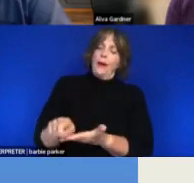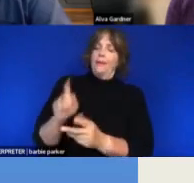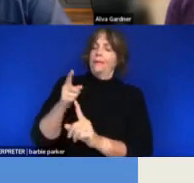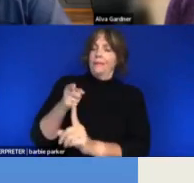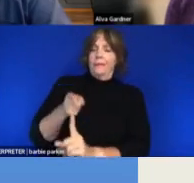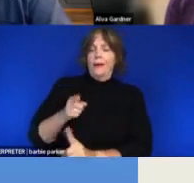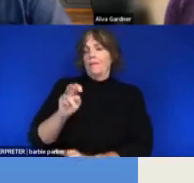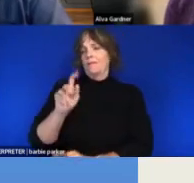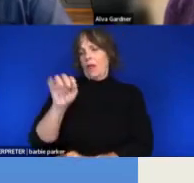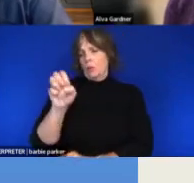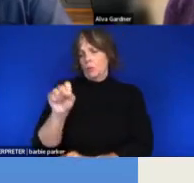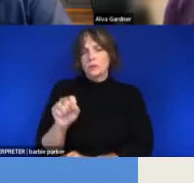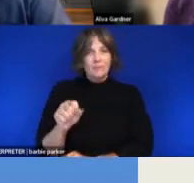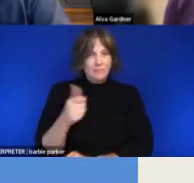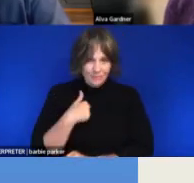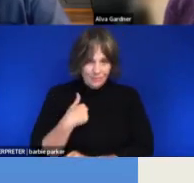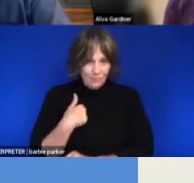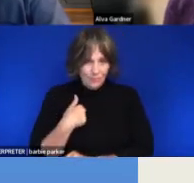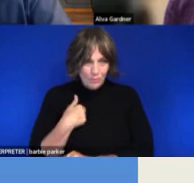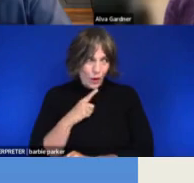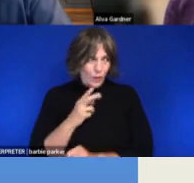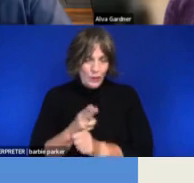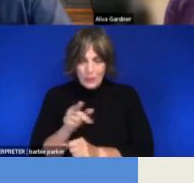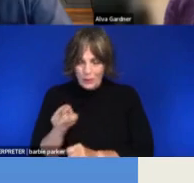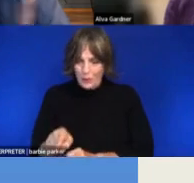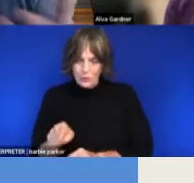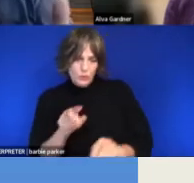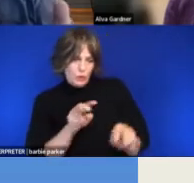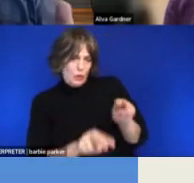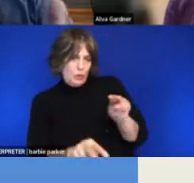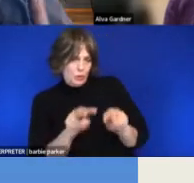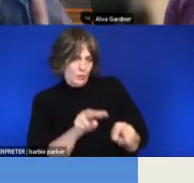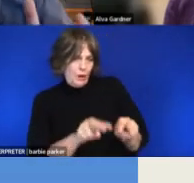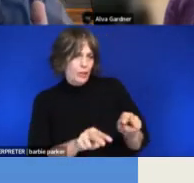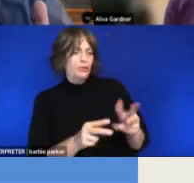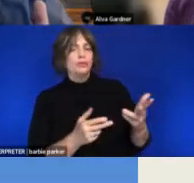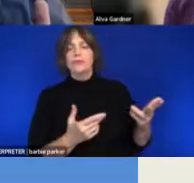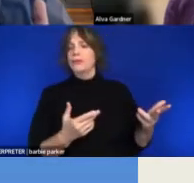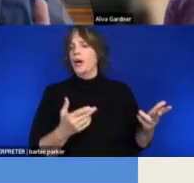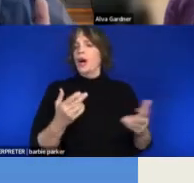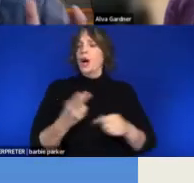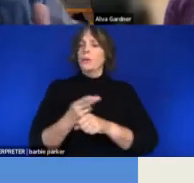the values to monitor and hold